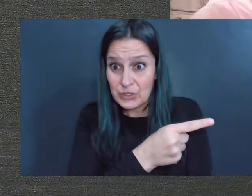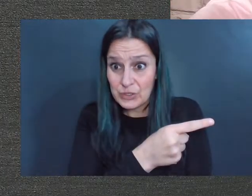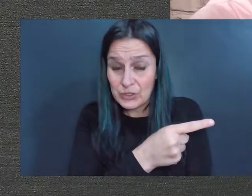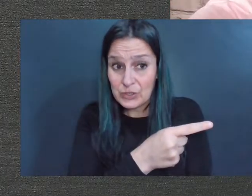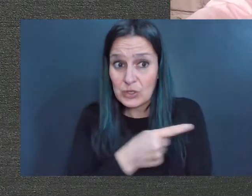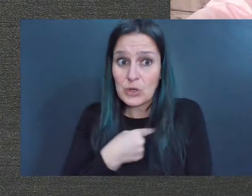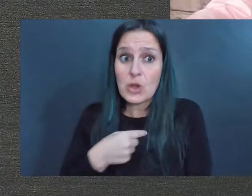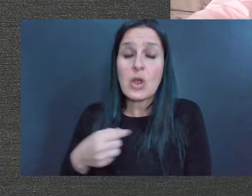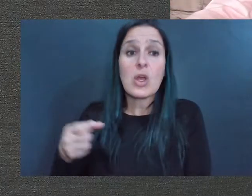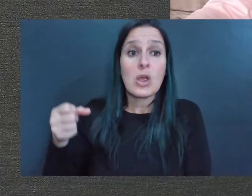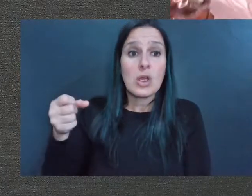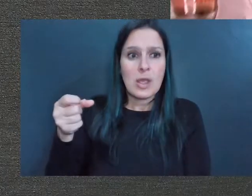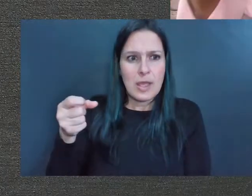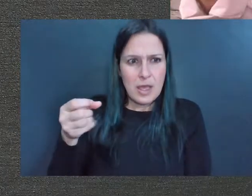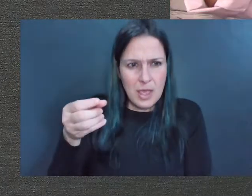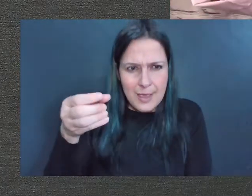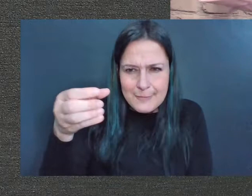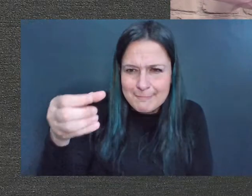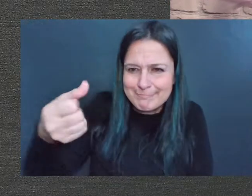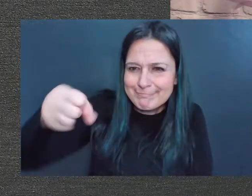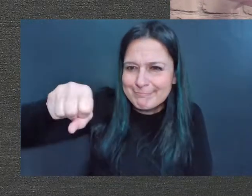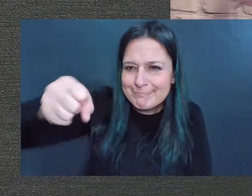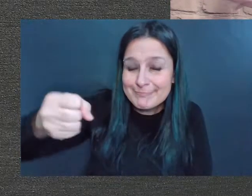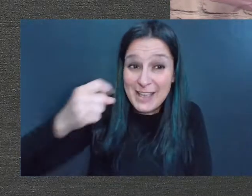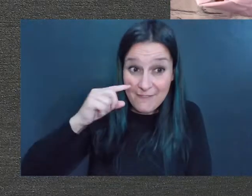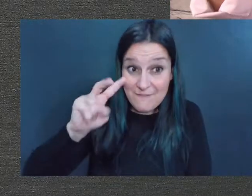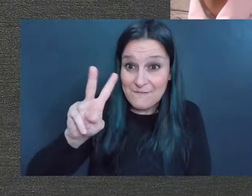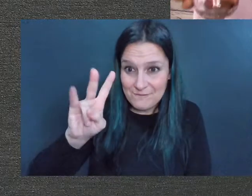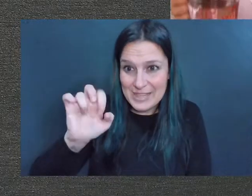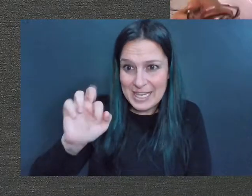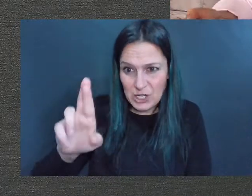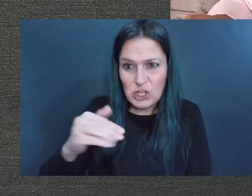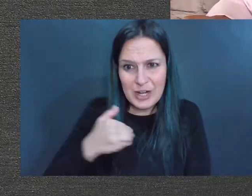in a little measuring cup so that I can pour it.